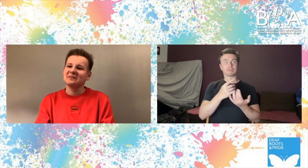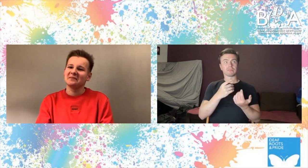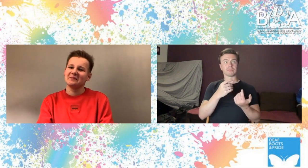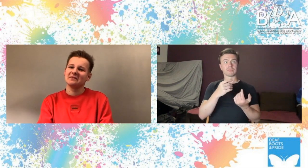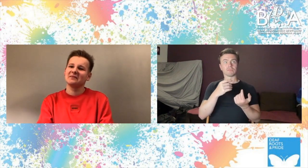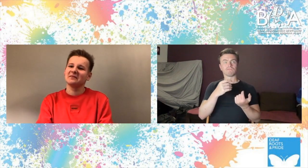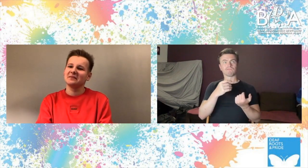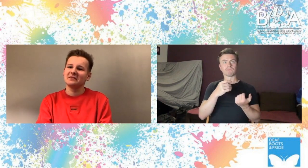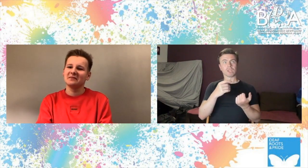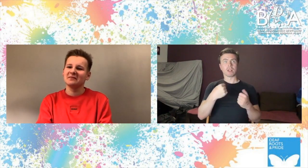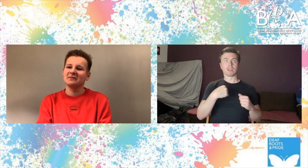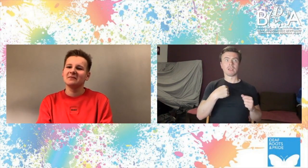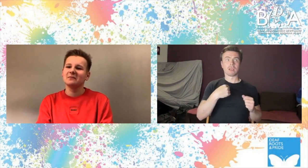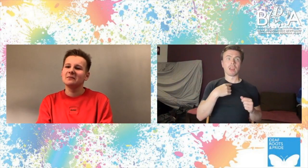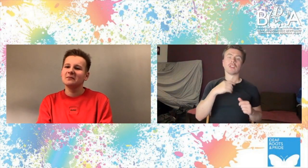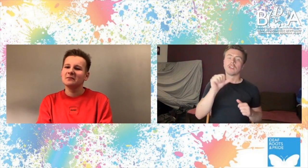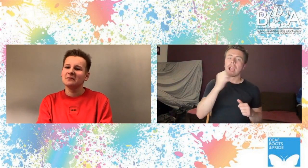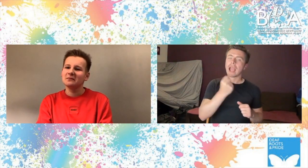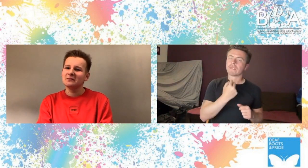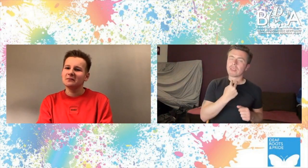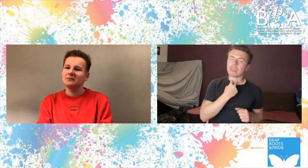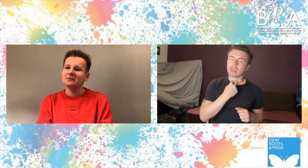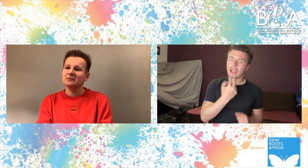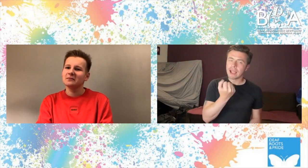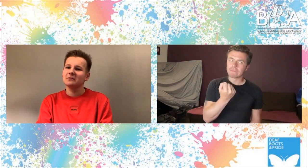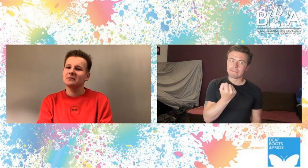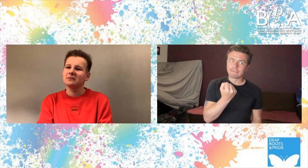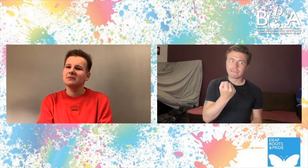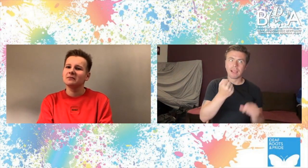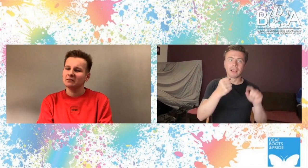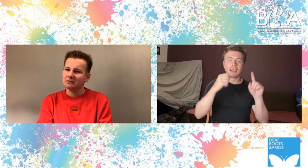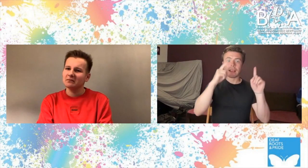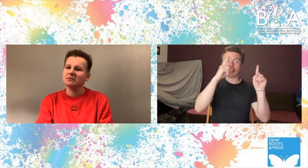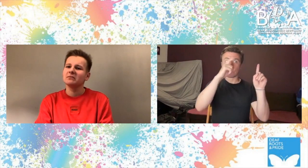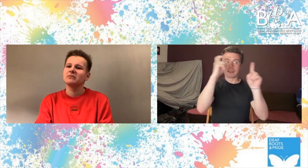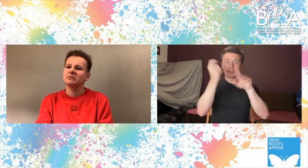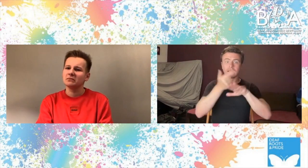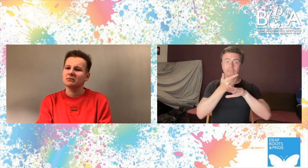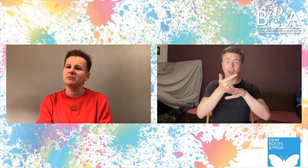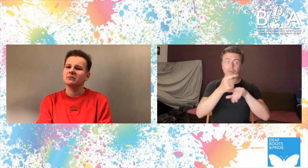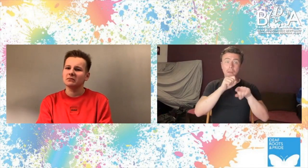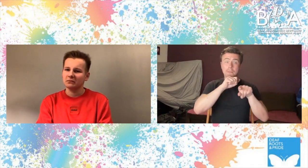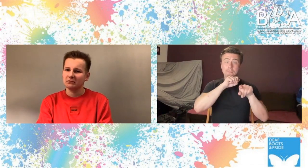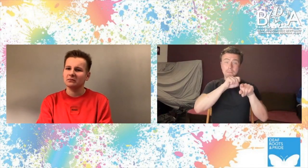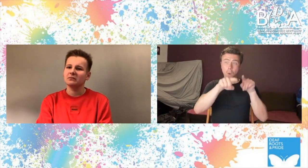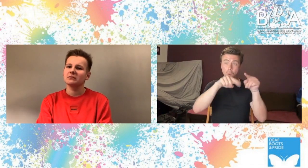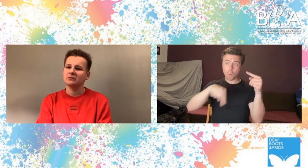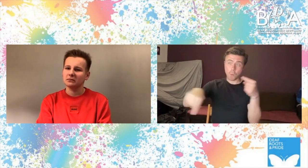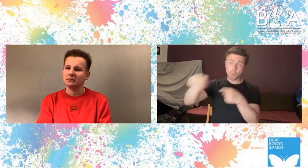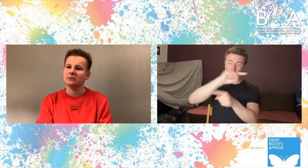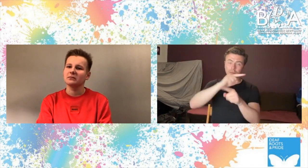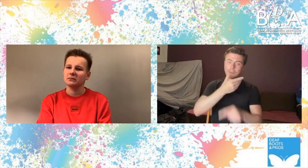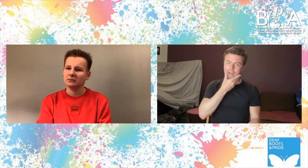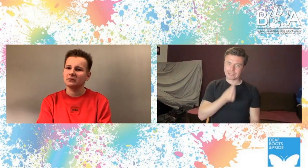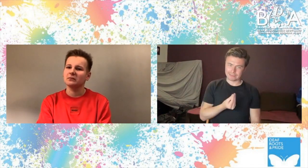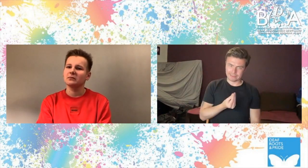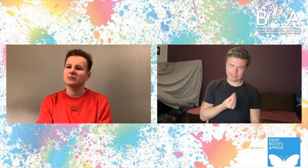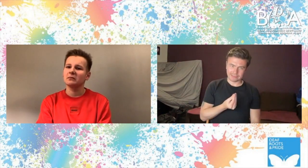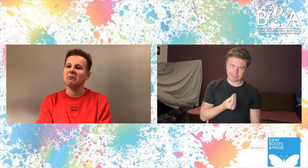Well, do you know, I think that most filmmakers and photographers are male